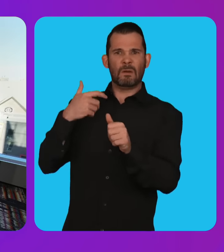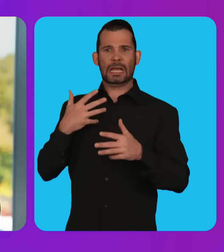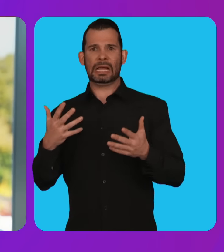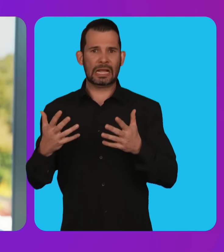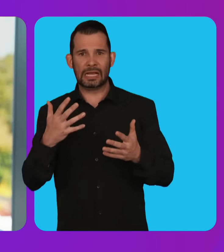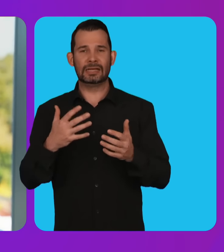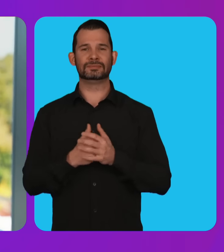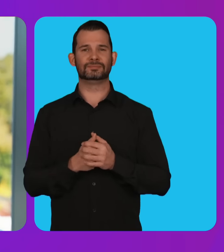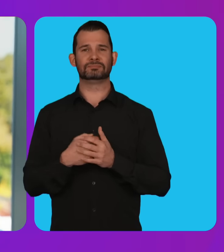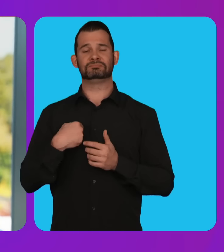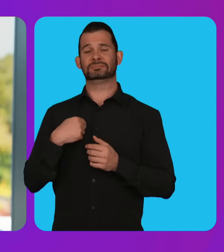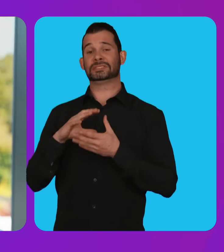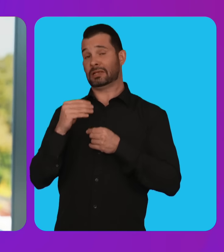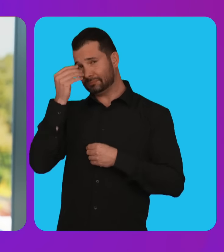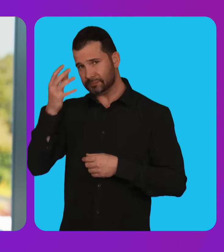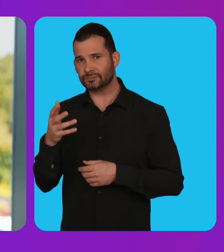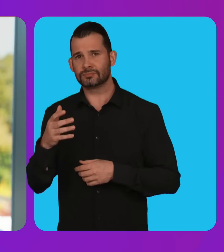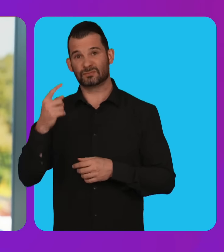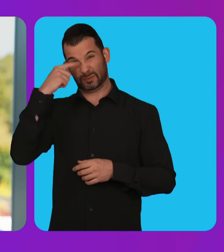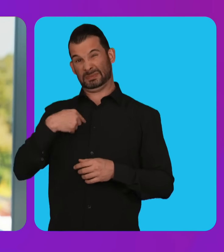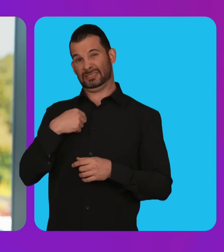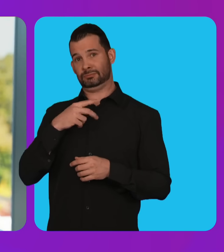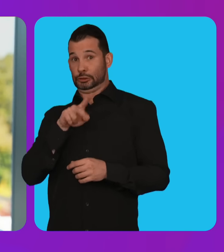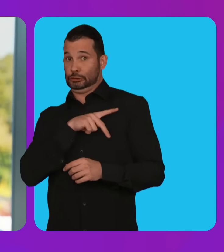And I said, there's a kind-- for me personally,